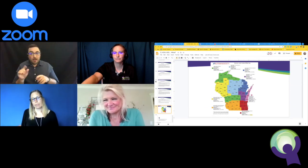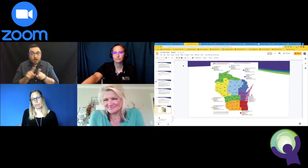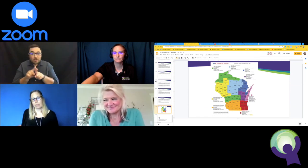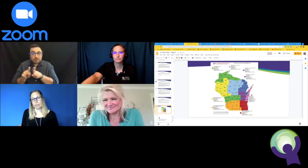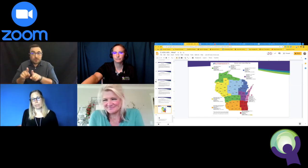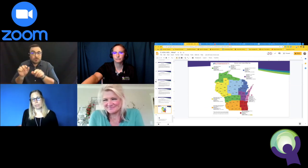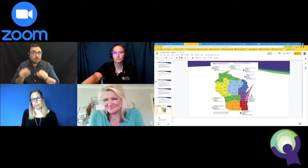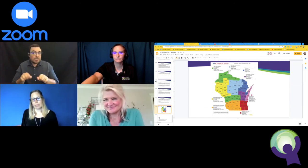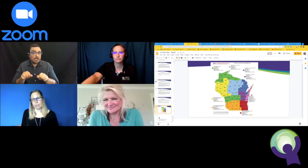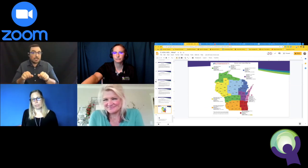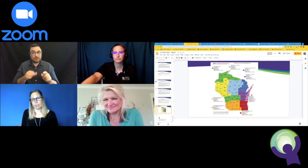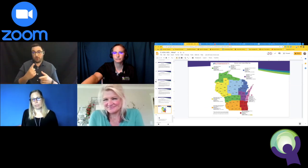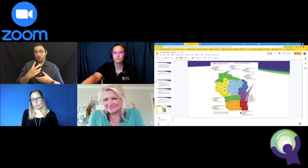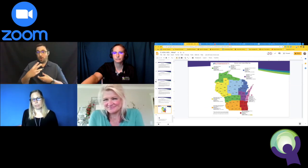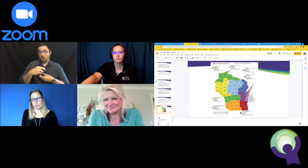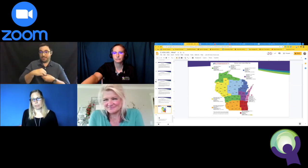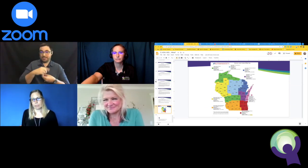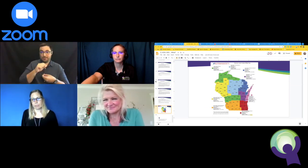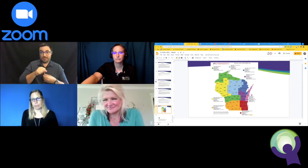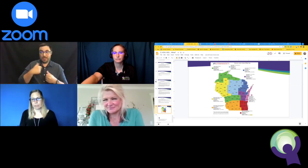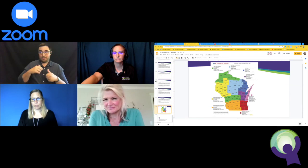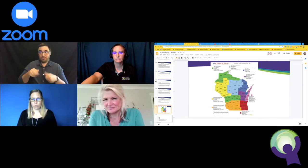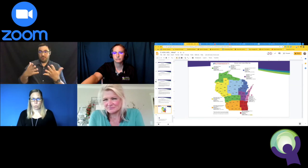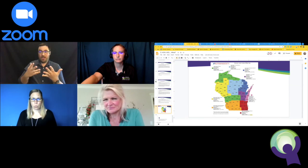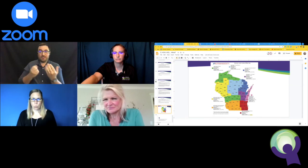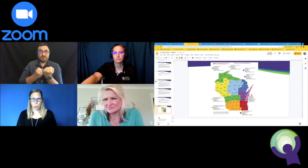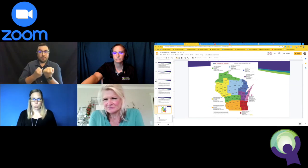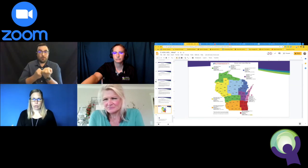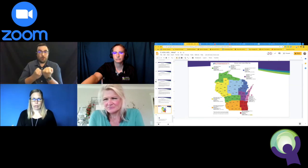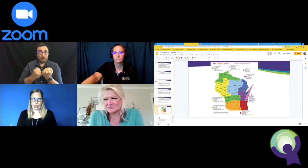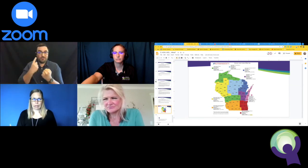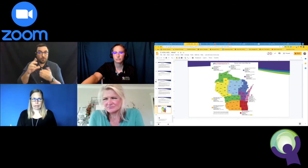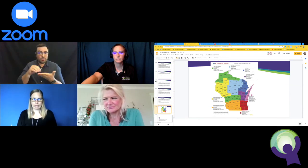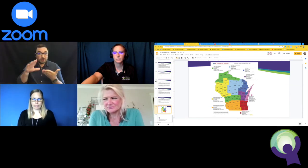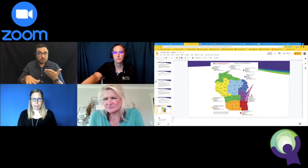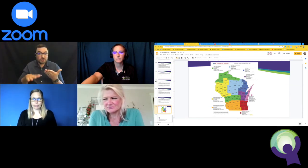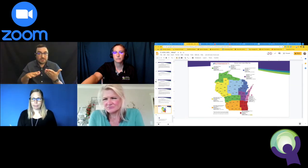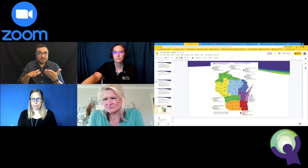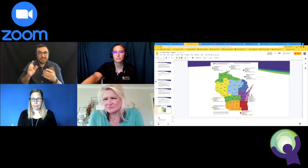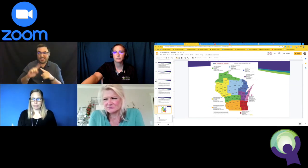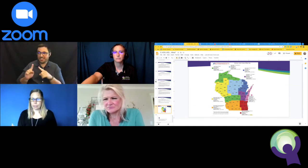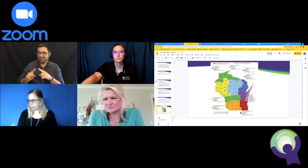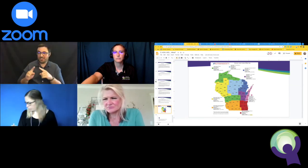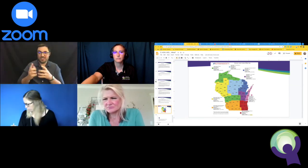insight on just general accommodations to consider for students who have autism and then